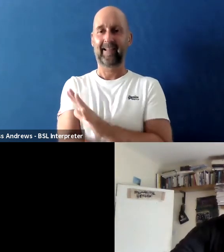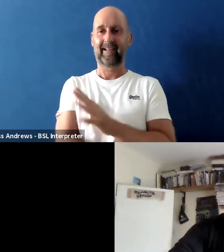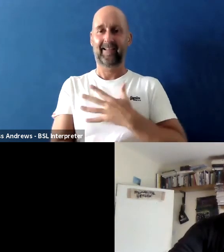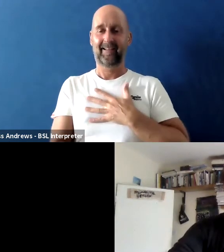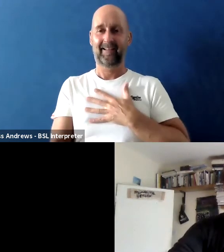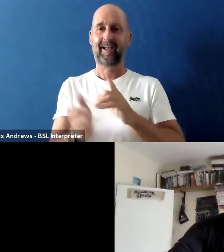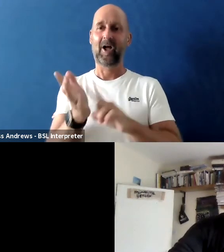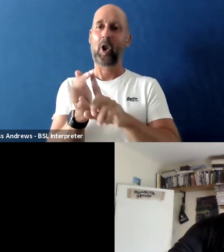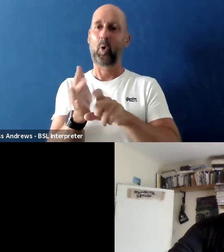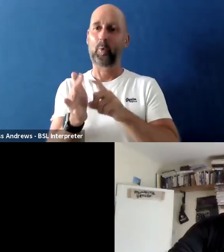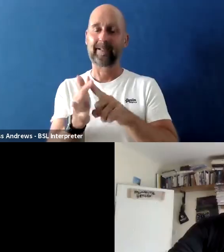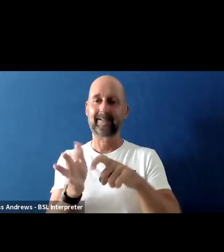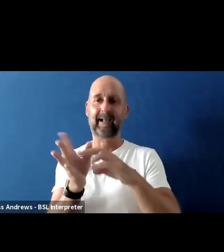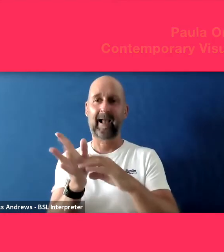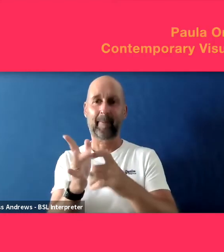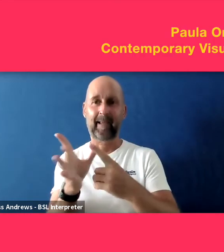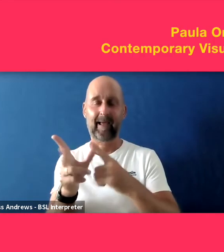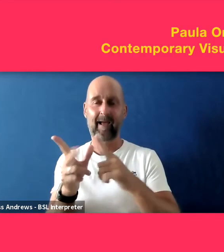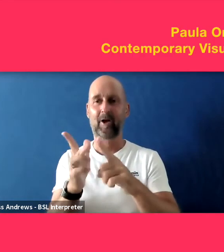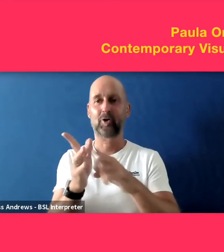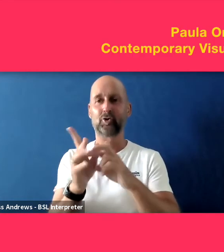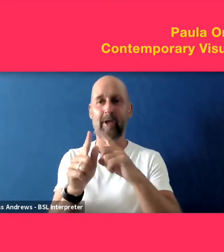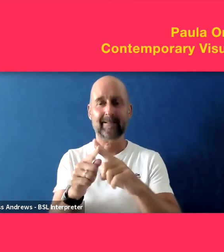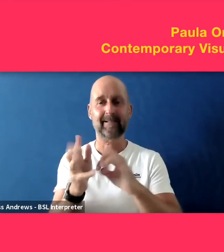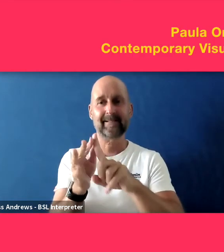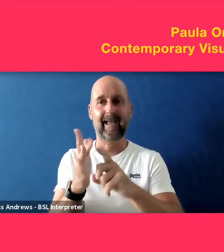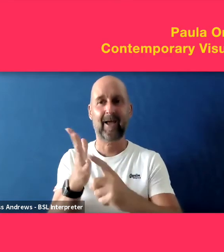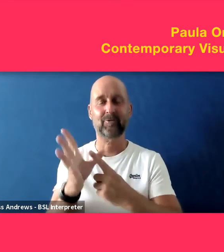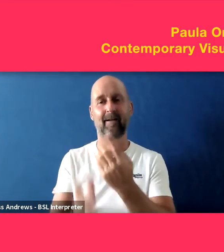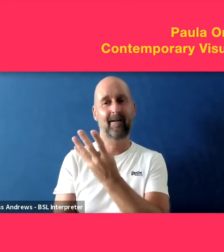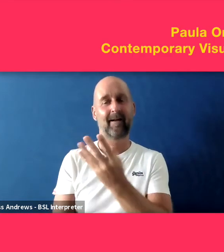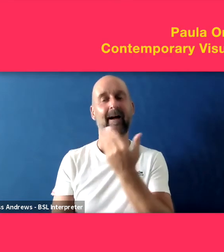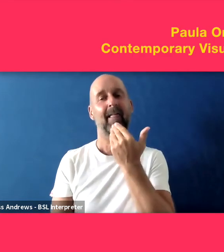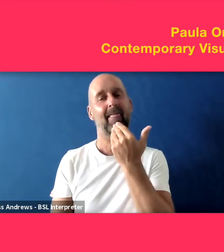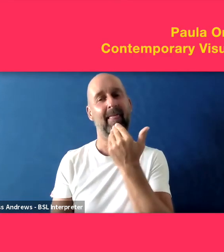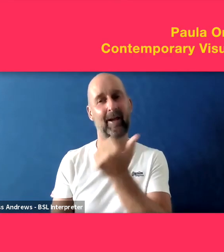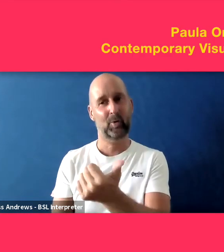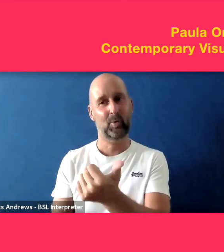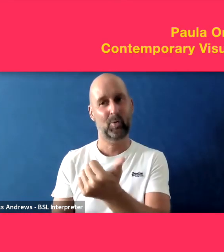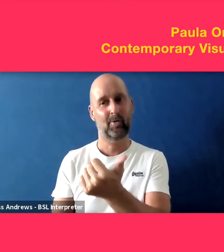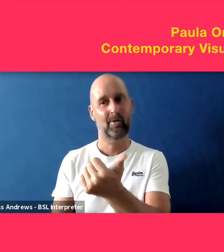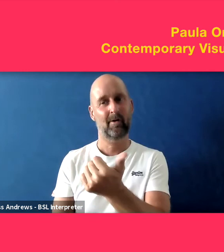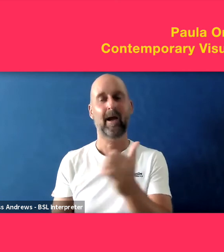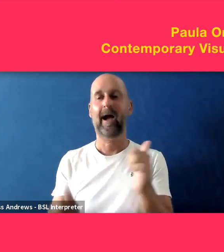Kamina, Jade, Sandra, thank you ever so much and also agree with Lucy Day in the chat